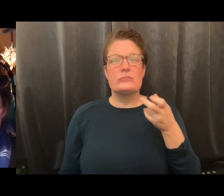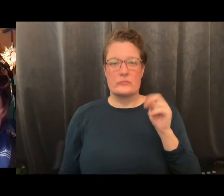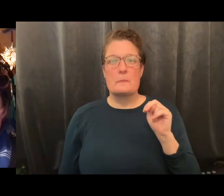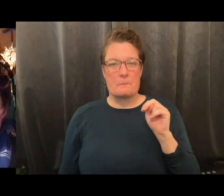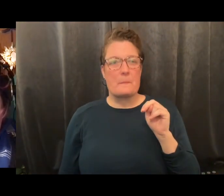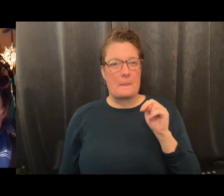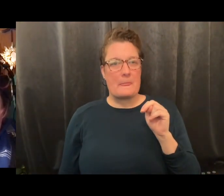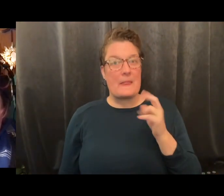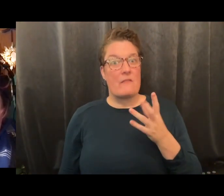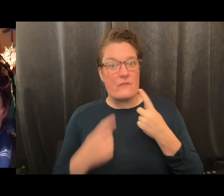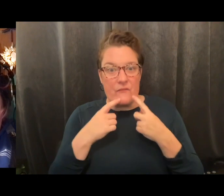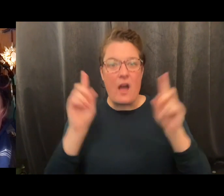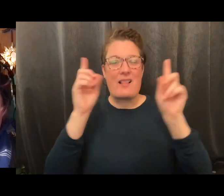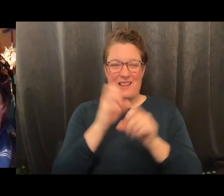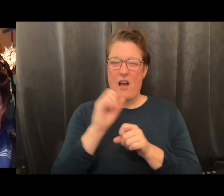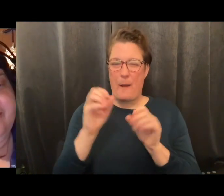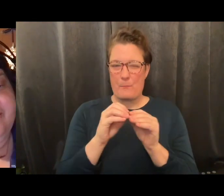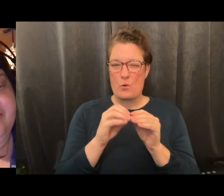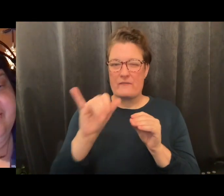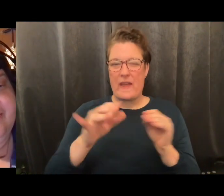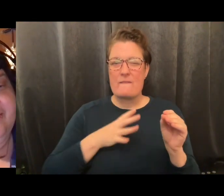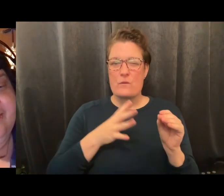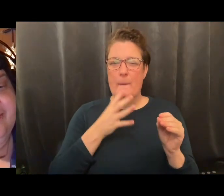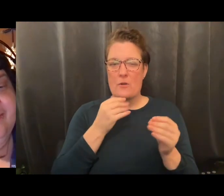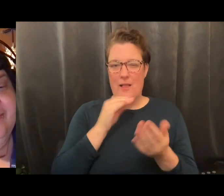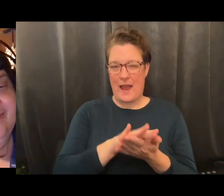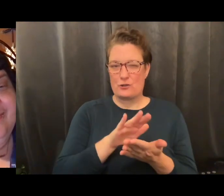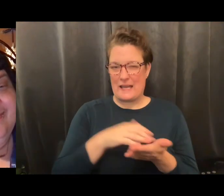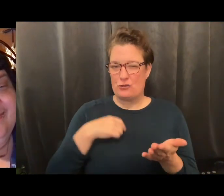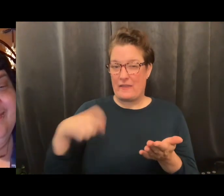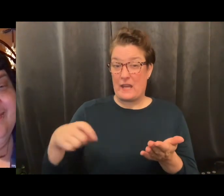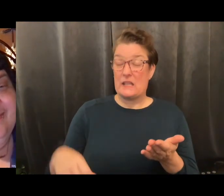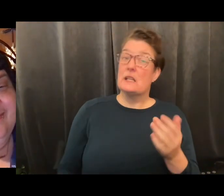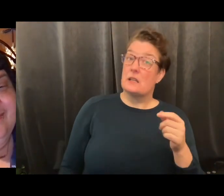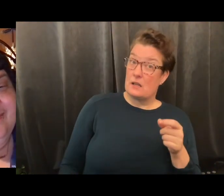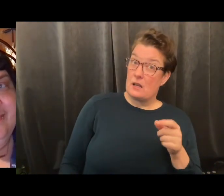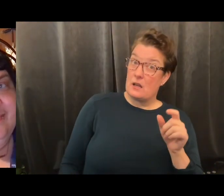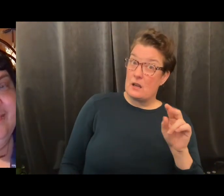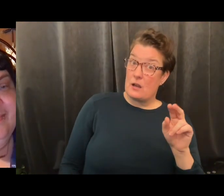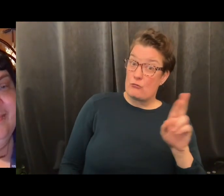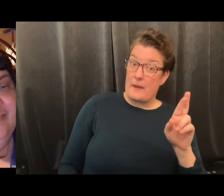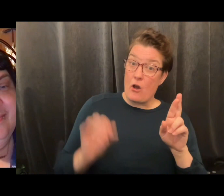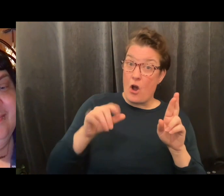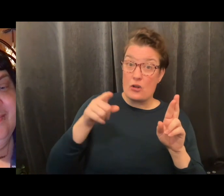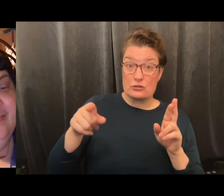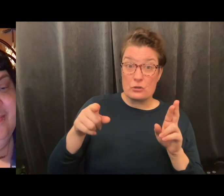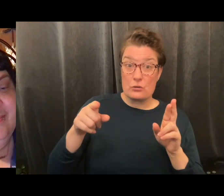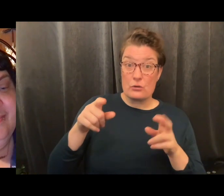Rebekah: And Melissa, you're also like in, over the course of your life, you've been a midwife, you've worked in theater.